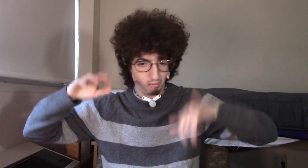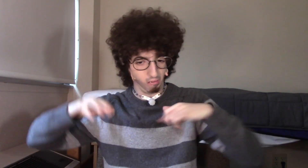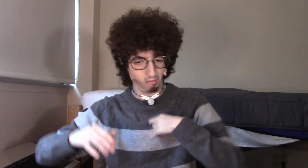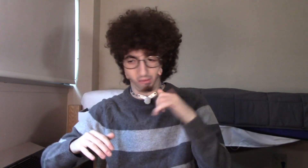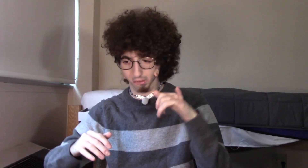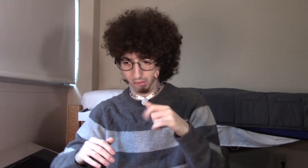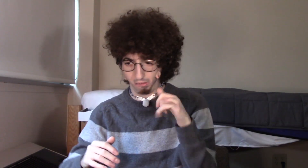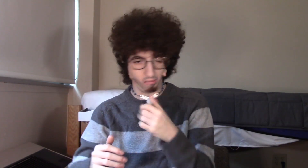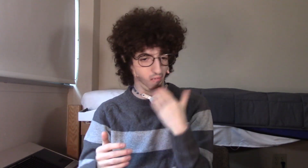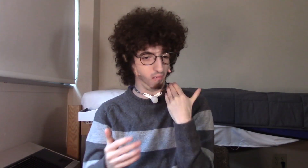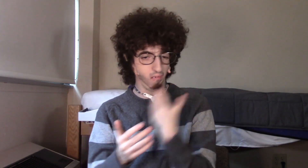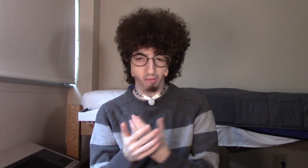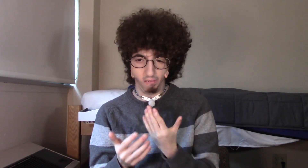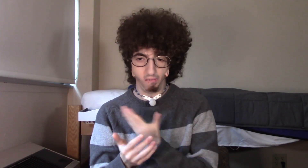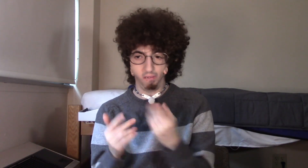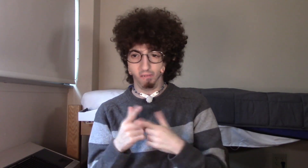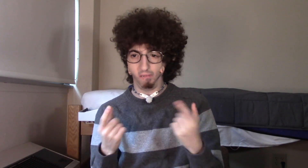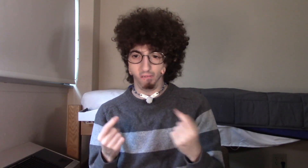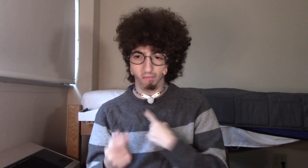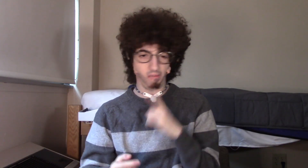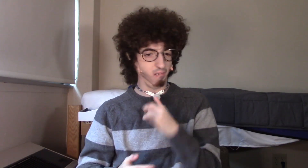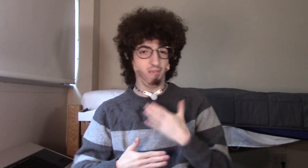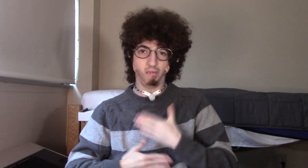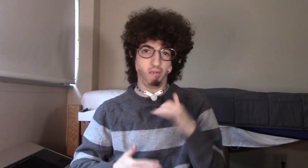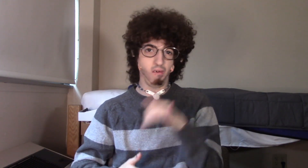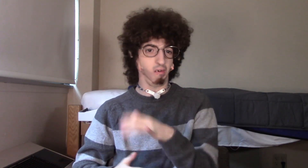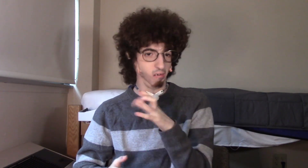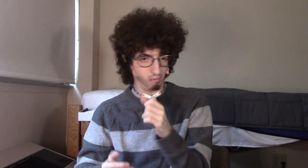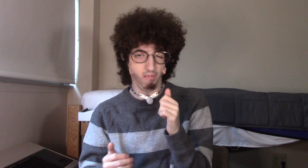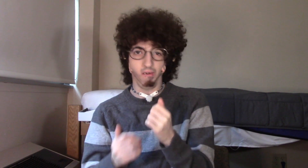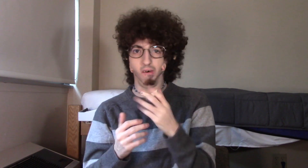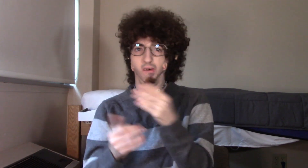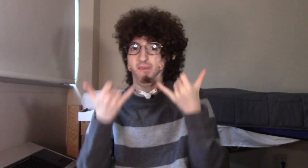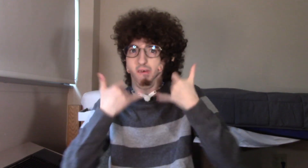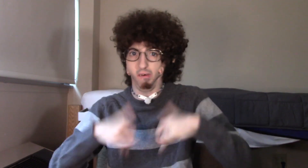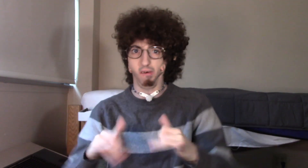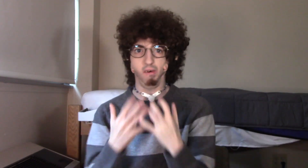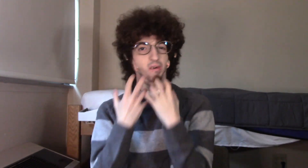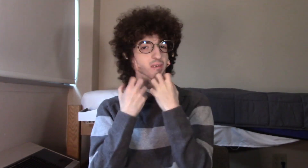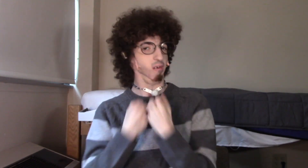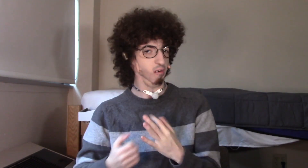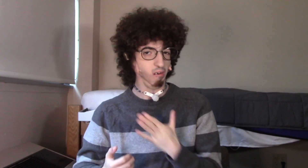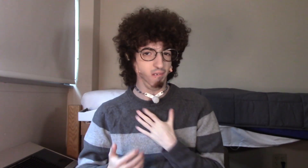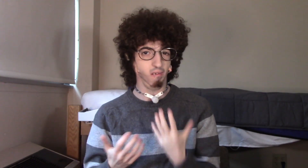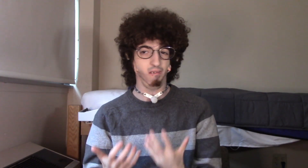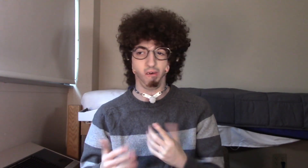That was a good thing to do, I really enjoyed that That was, and still is a passion of mine